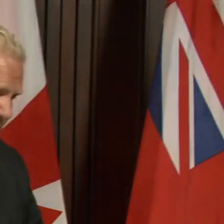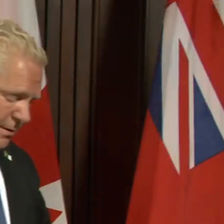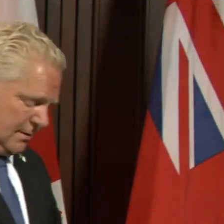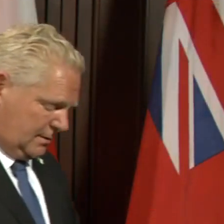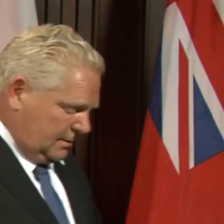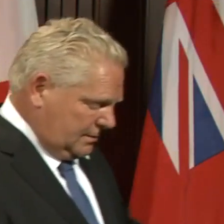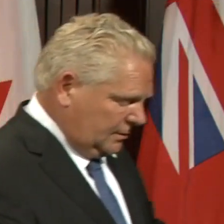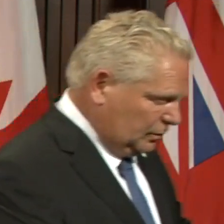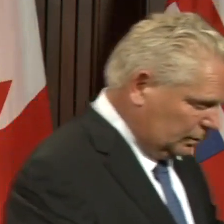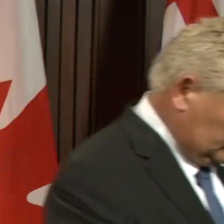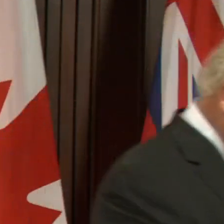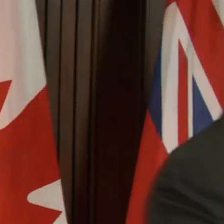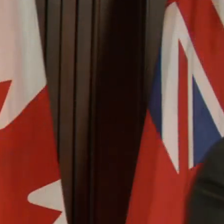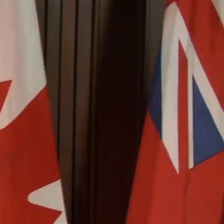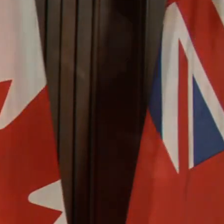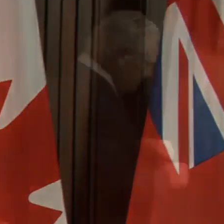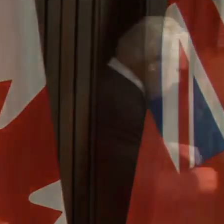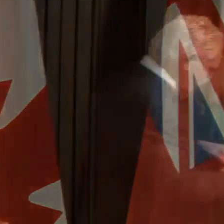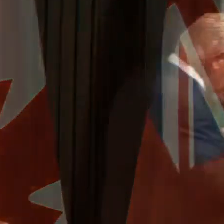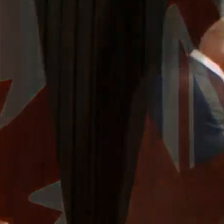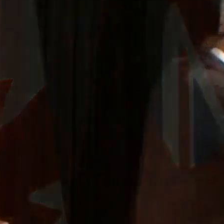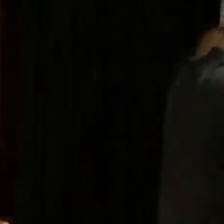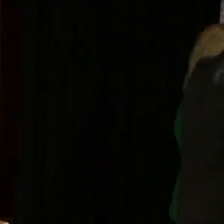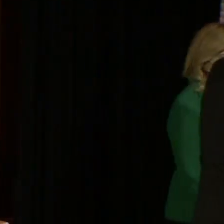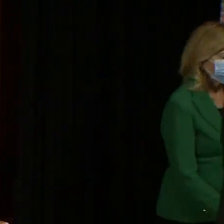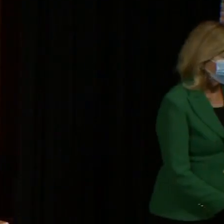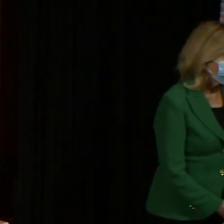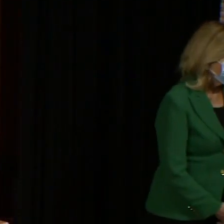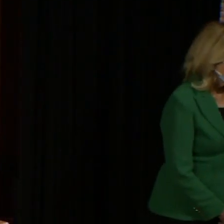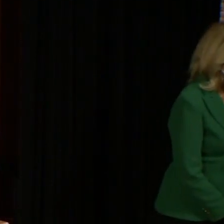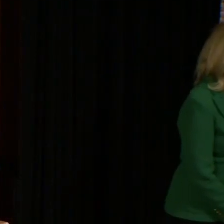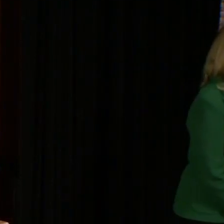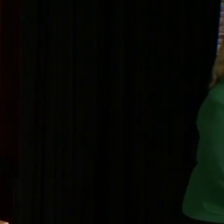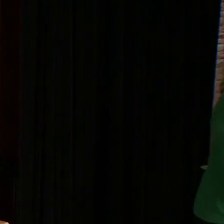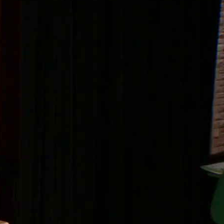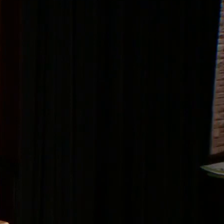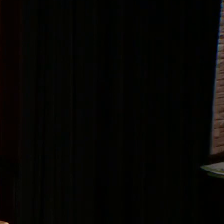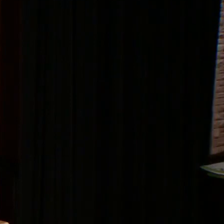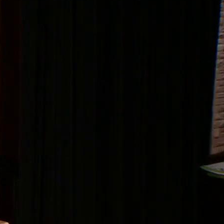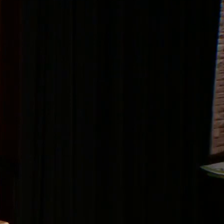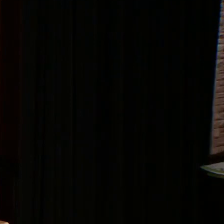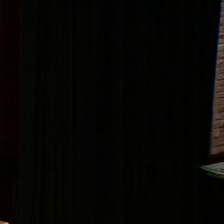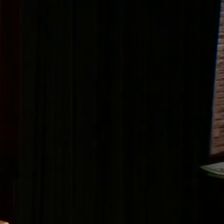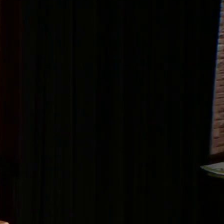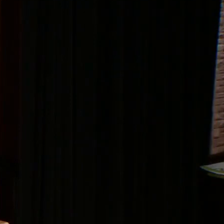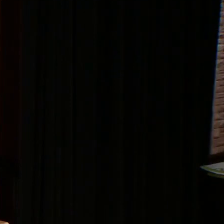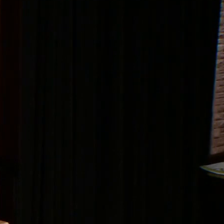Thank you everyone. Have a great because the weekend and thank you